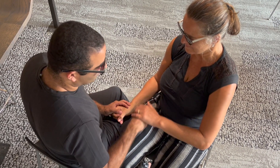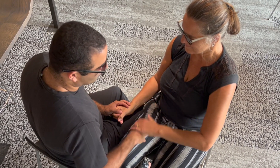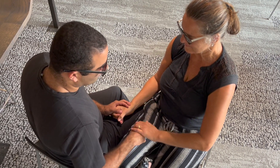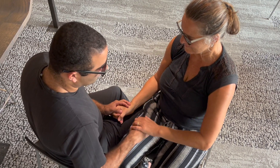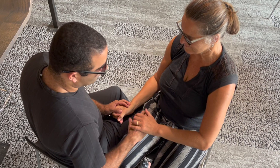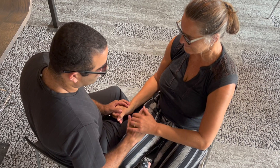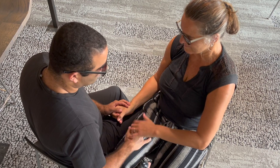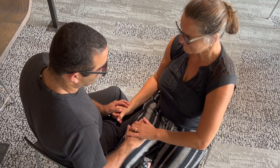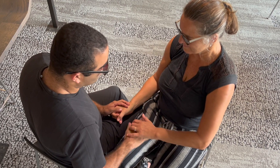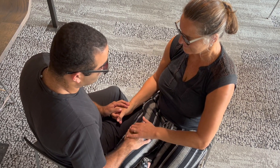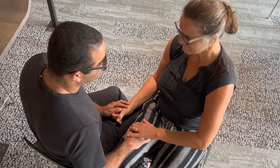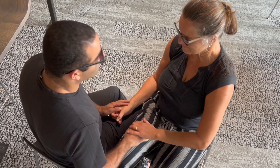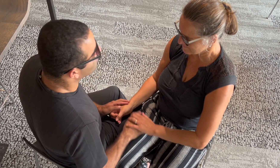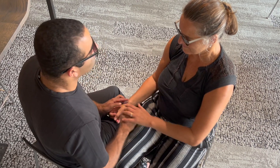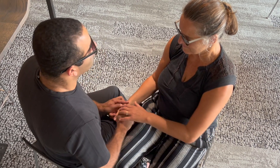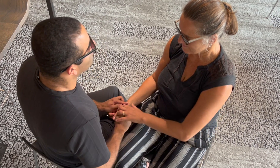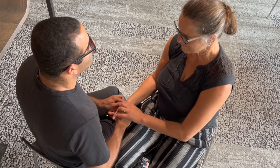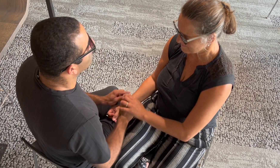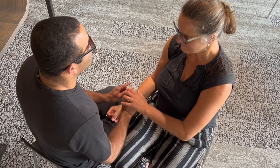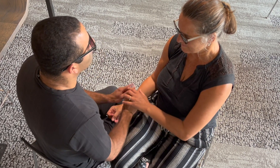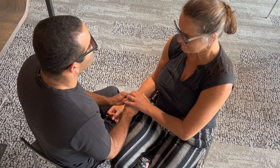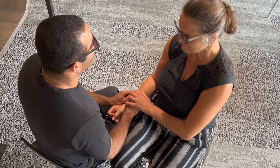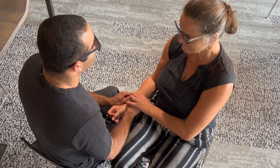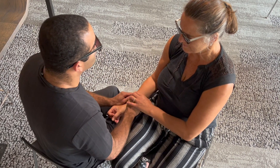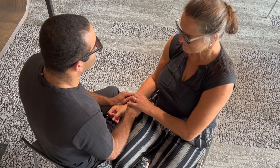I scoop up the diced tomatoes and lay them aside.